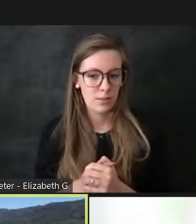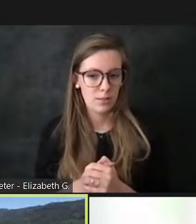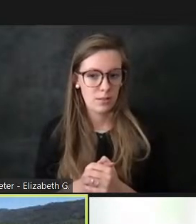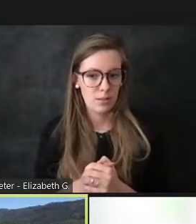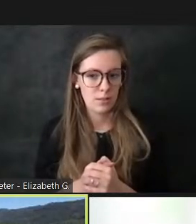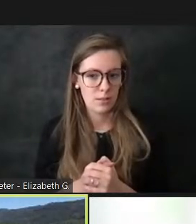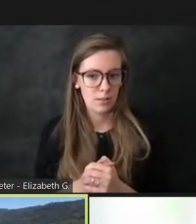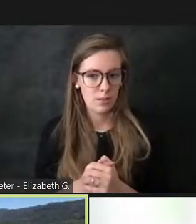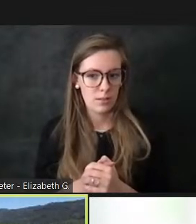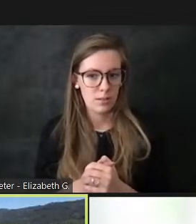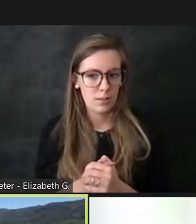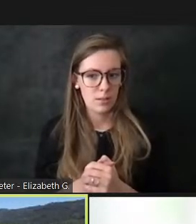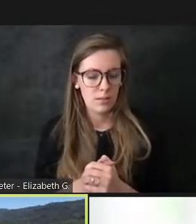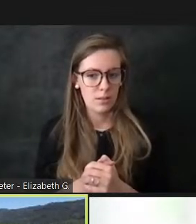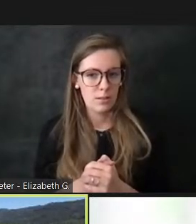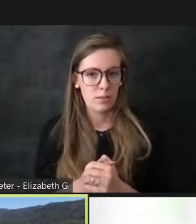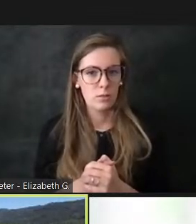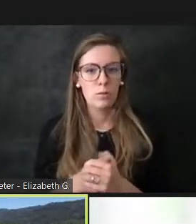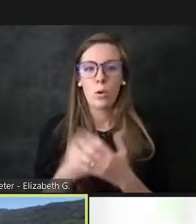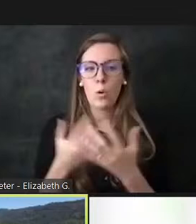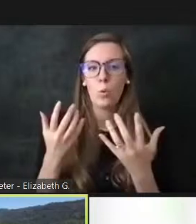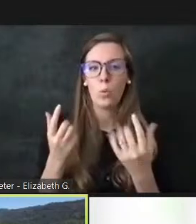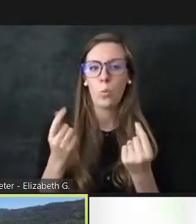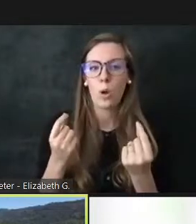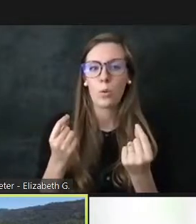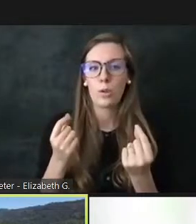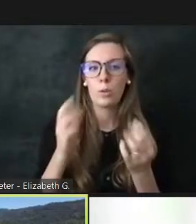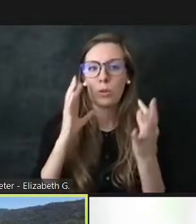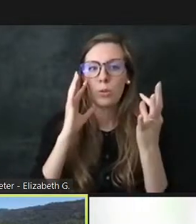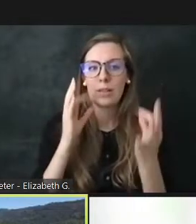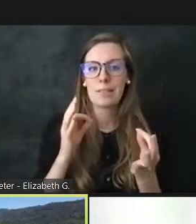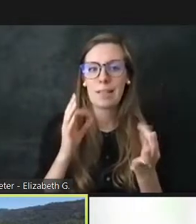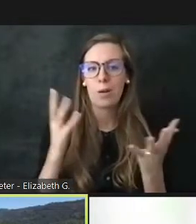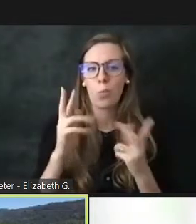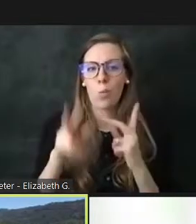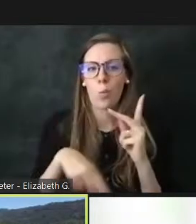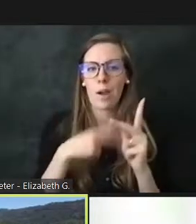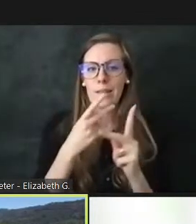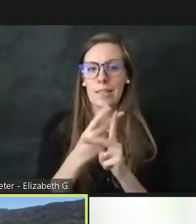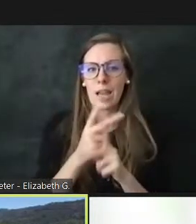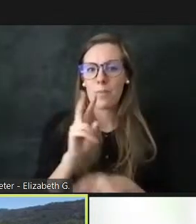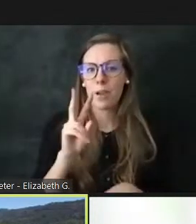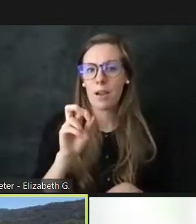what are we doing to determine what type of variant we have? It's a question.